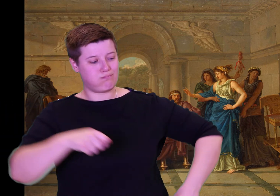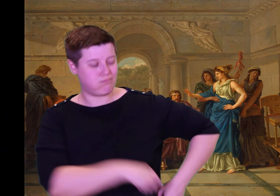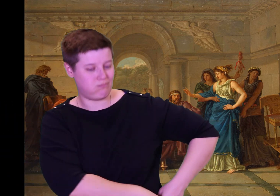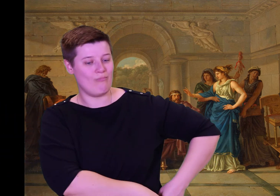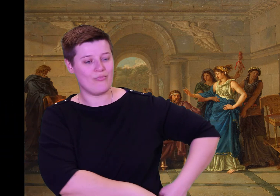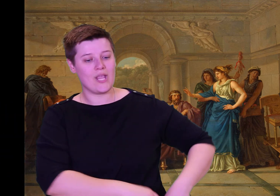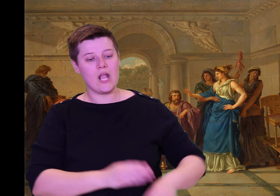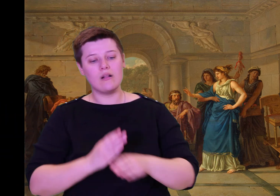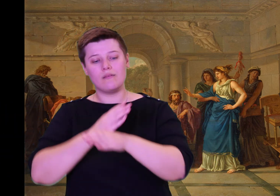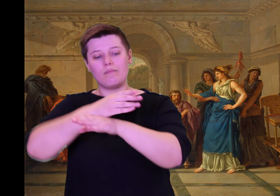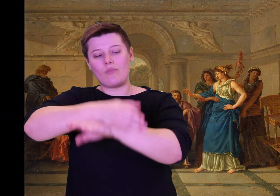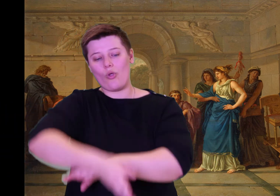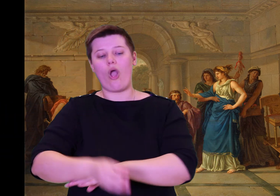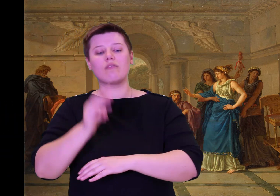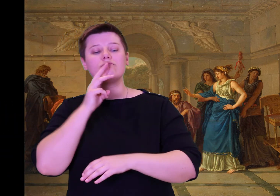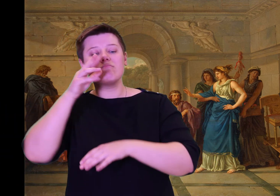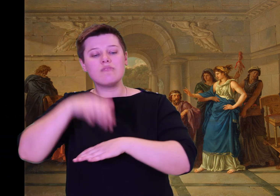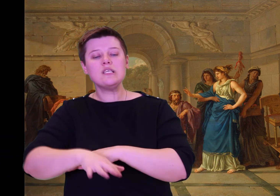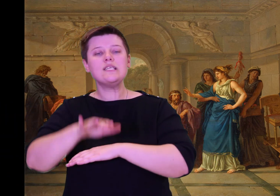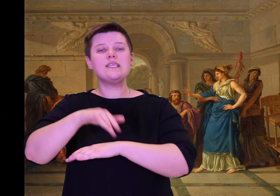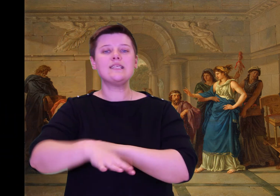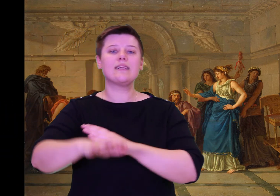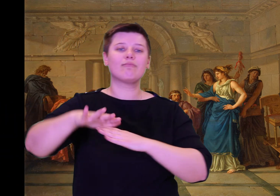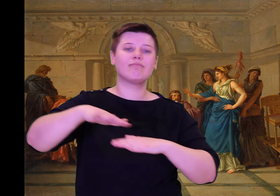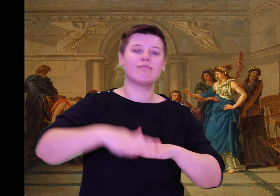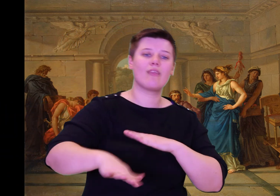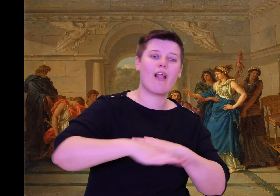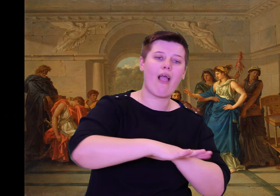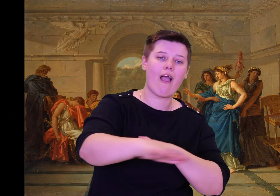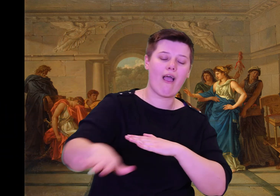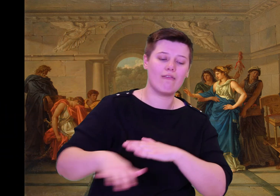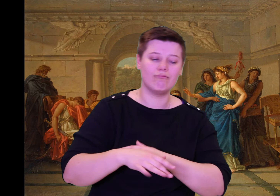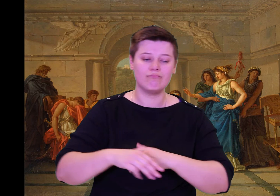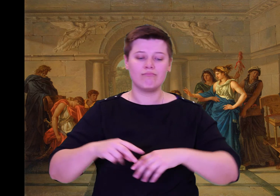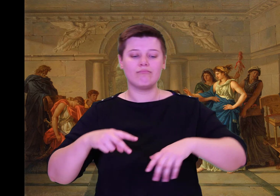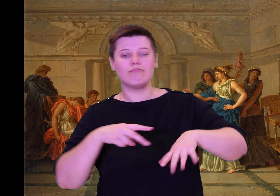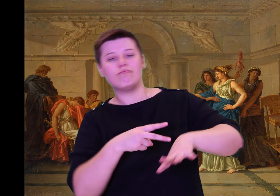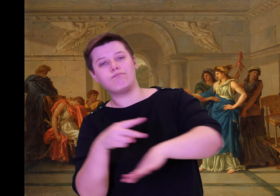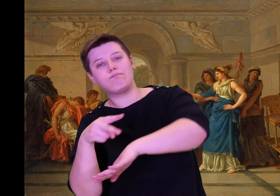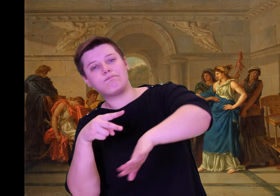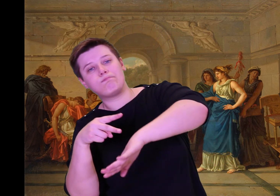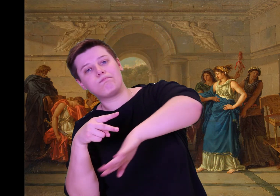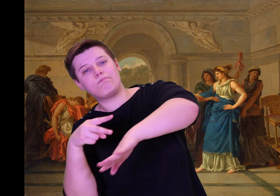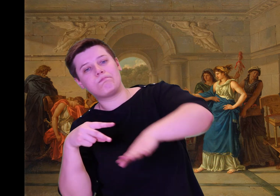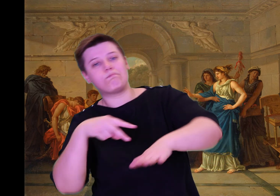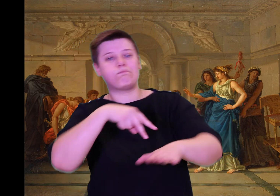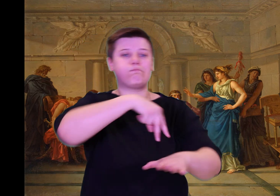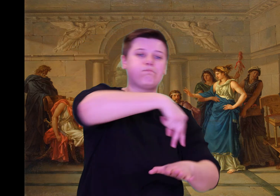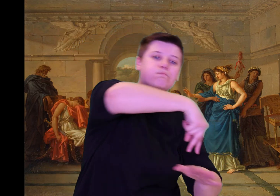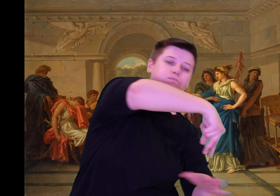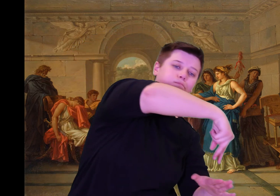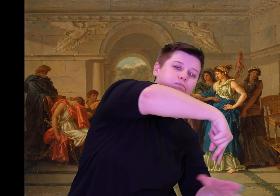sobbing in grief and pain; his heart was breaking.